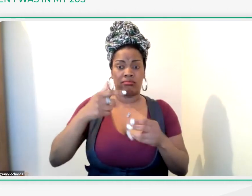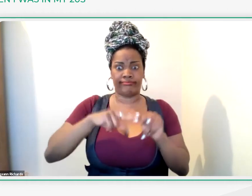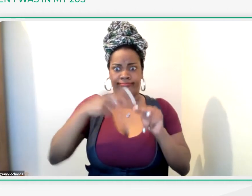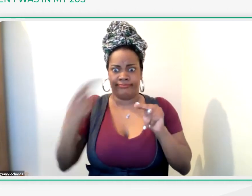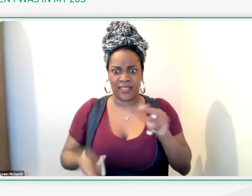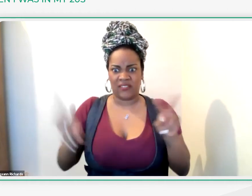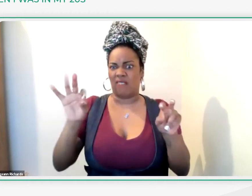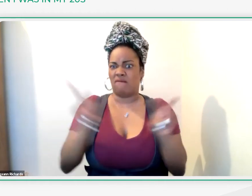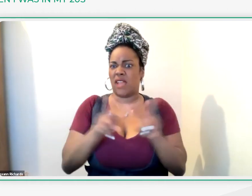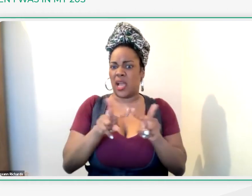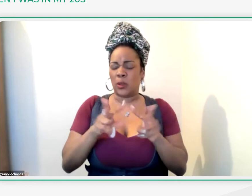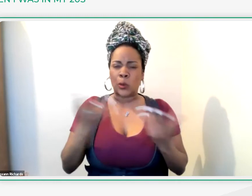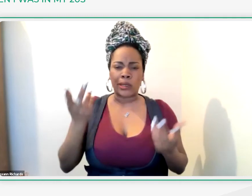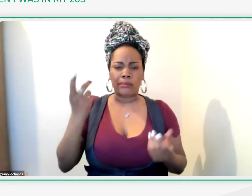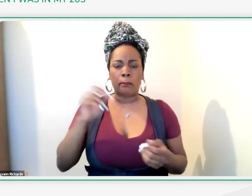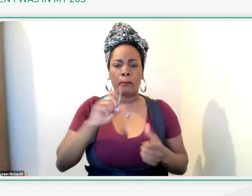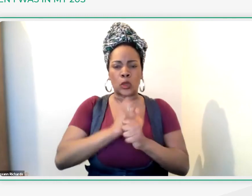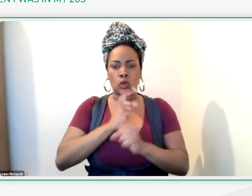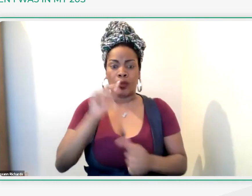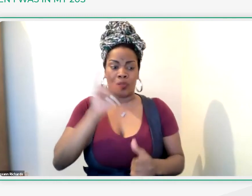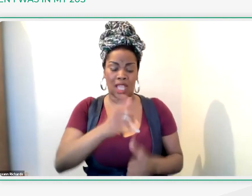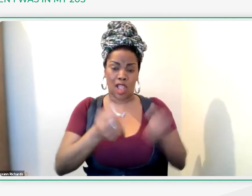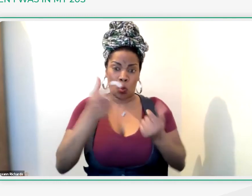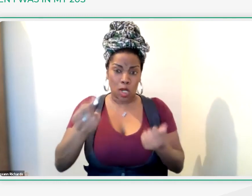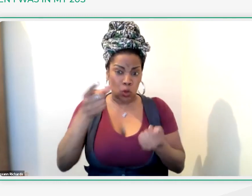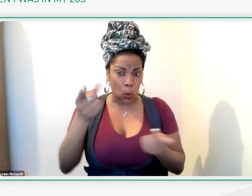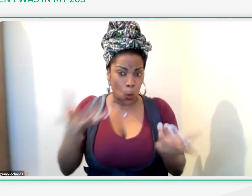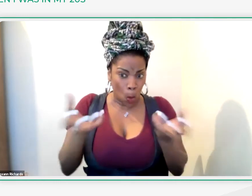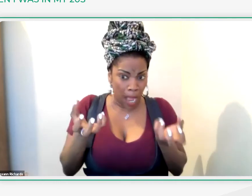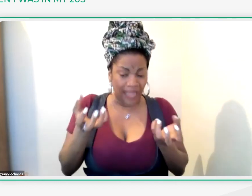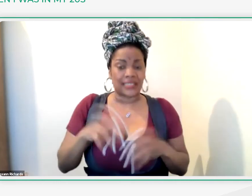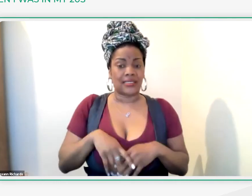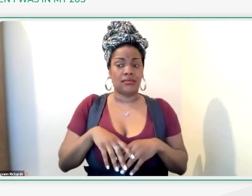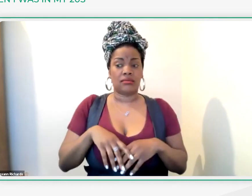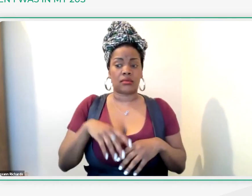and sell it,” there's going to be a huge depreciation of the value.